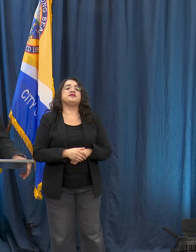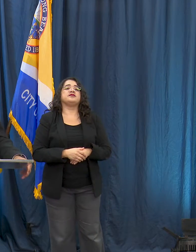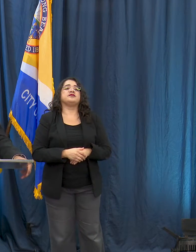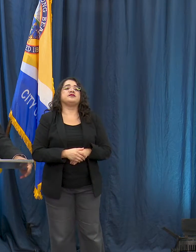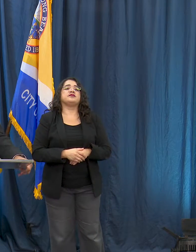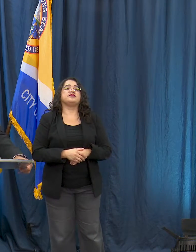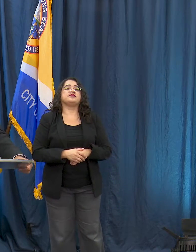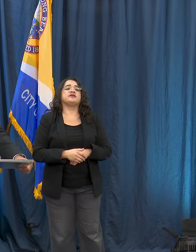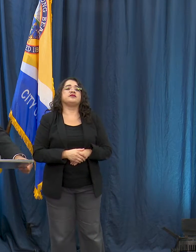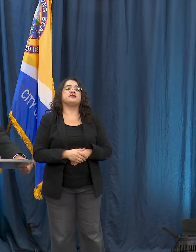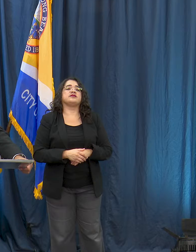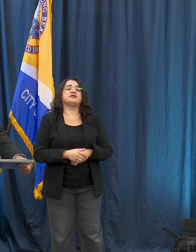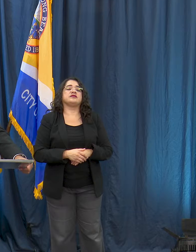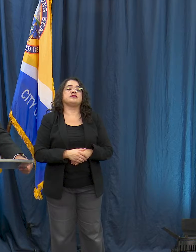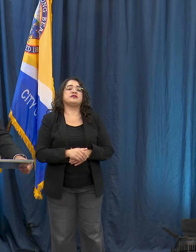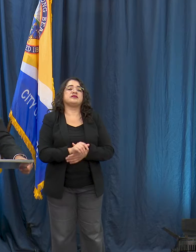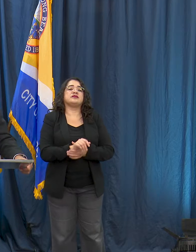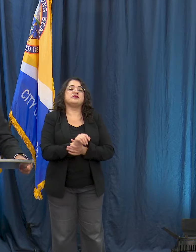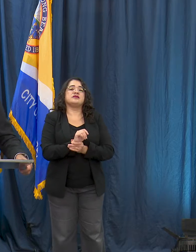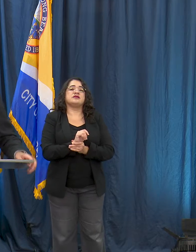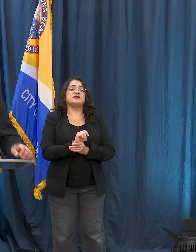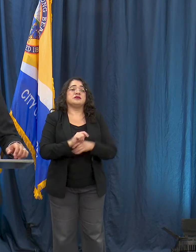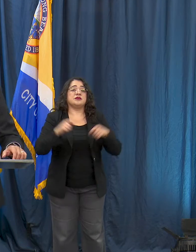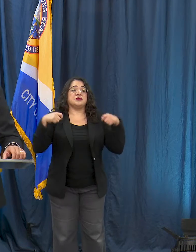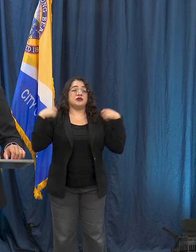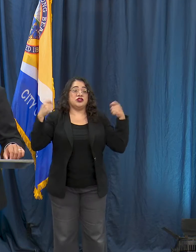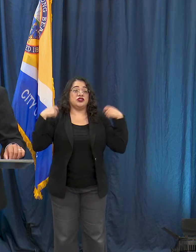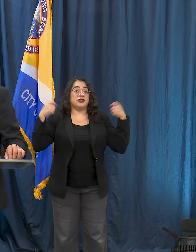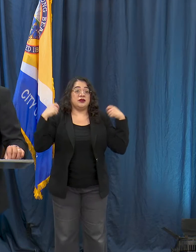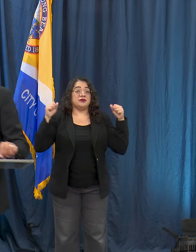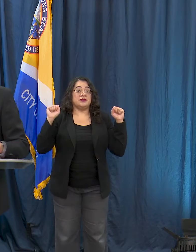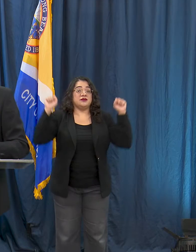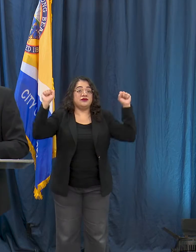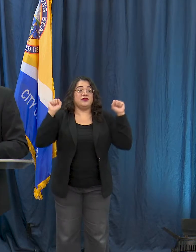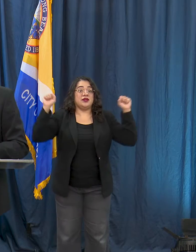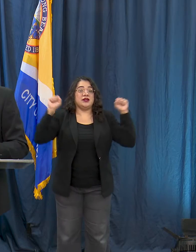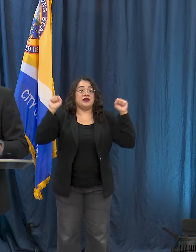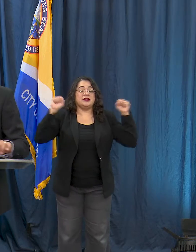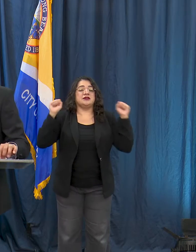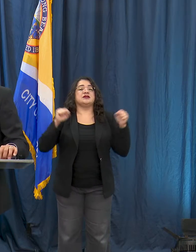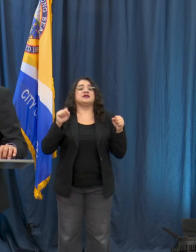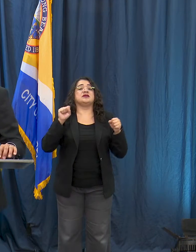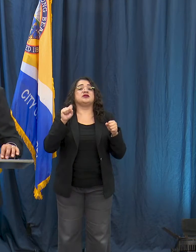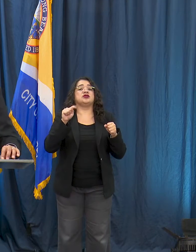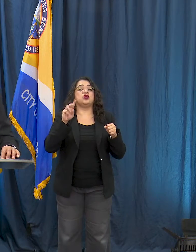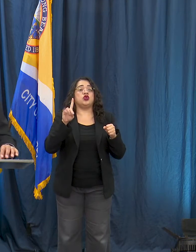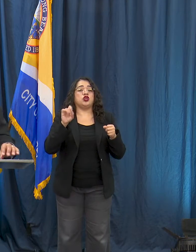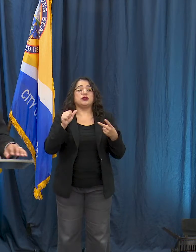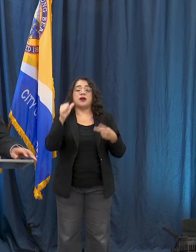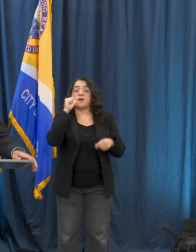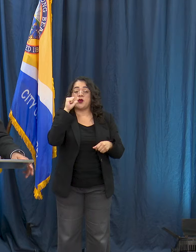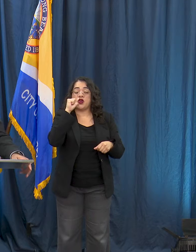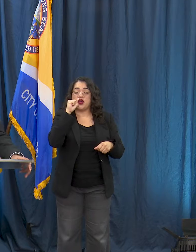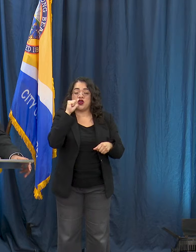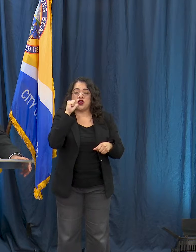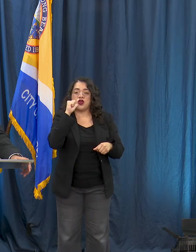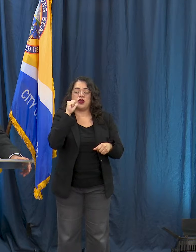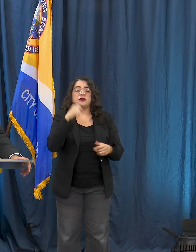include gyms and fitness studios, bars, traveling (for hotels),